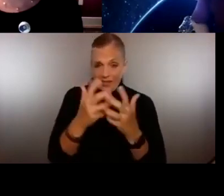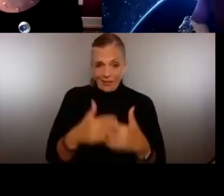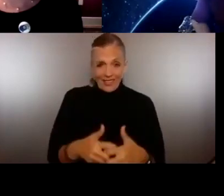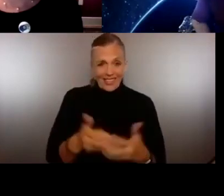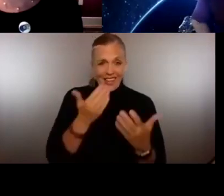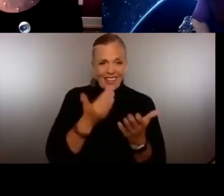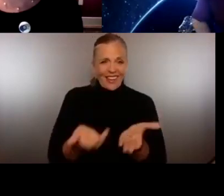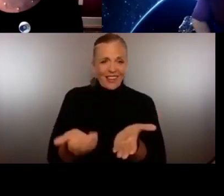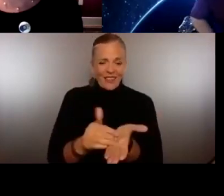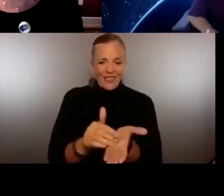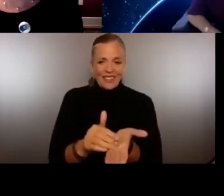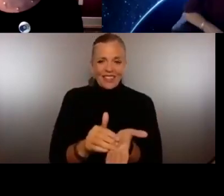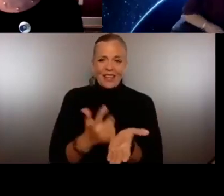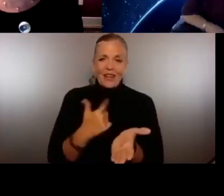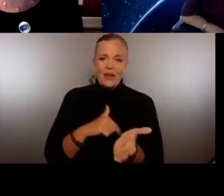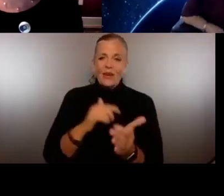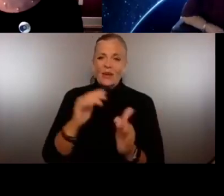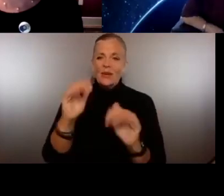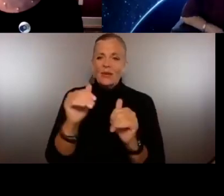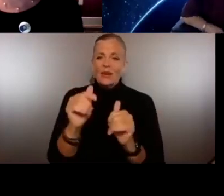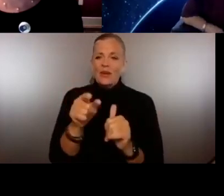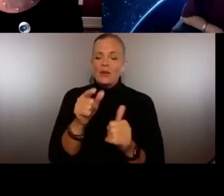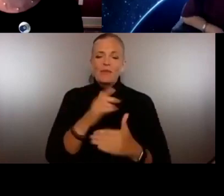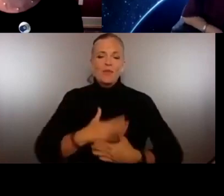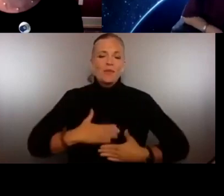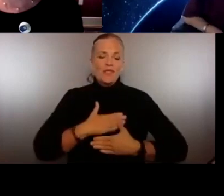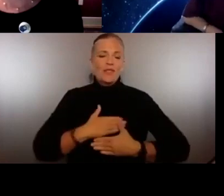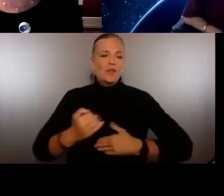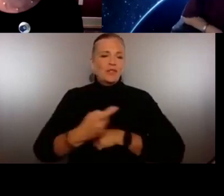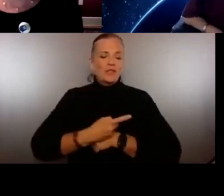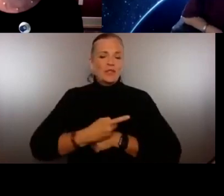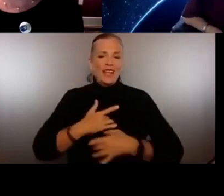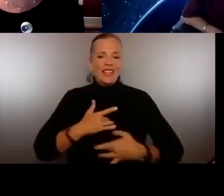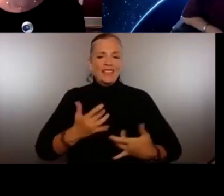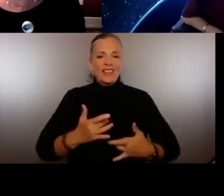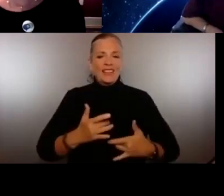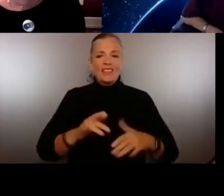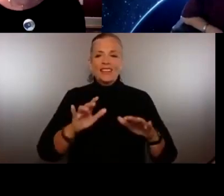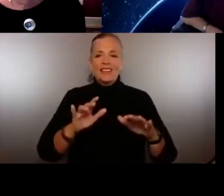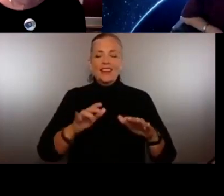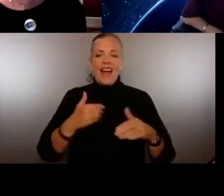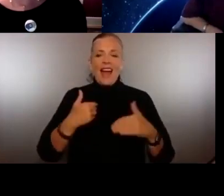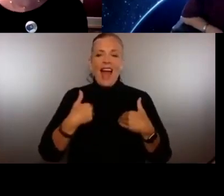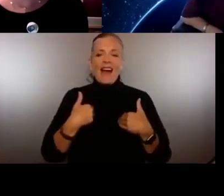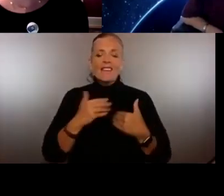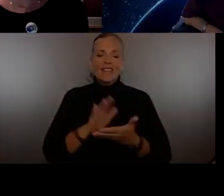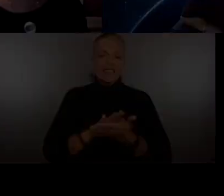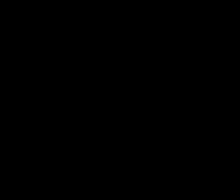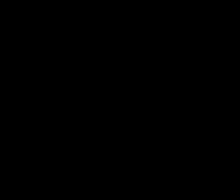And we hope you enjoyed today's event. And hope you have a safe and relaxing weekend. Thanks to everyone.